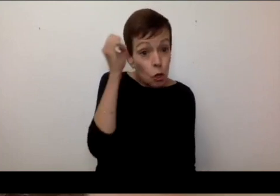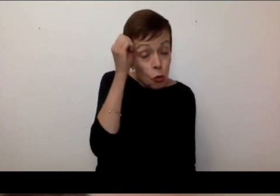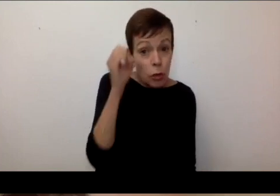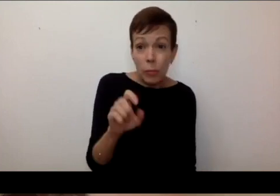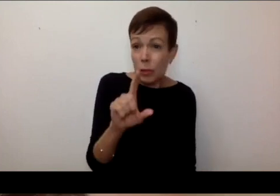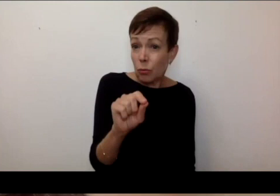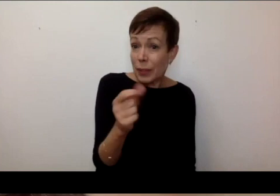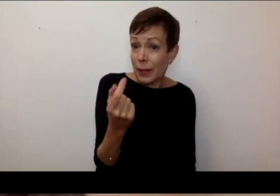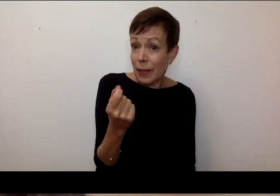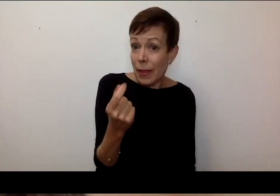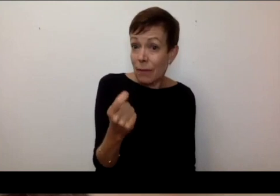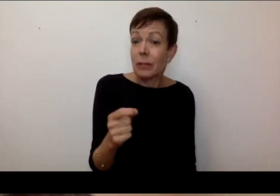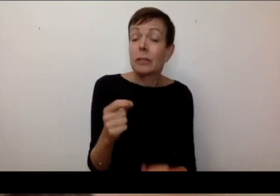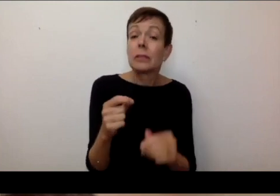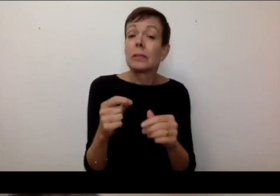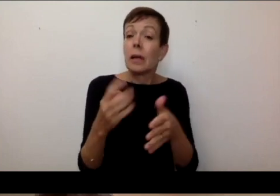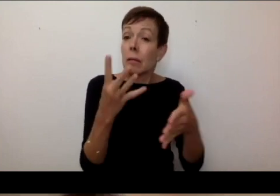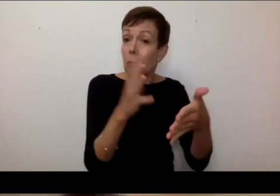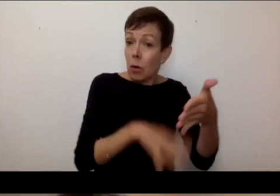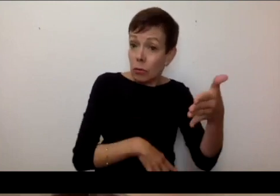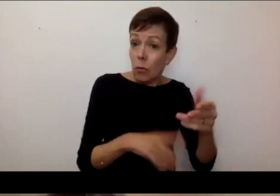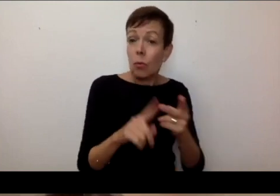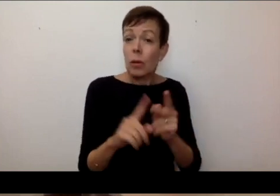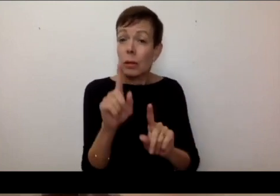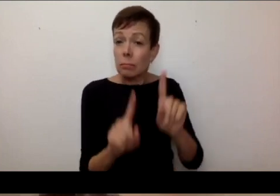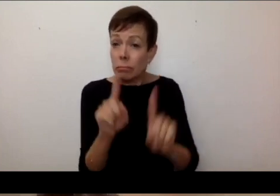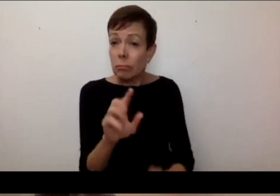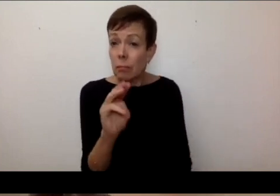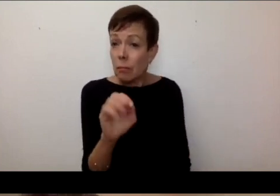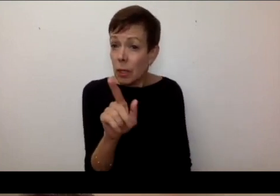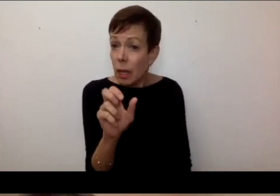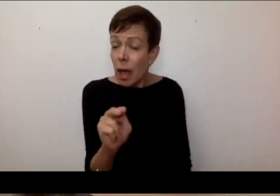years later in barcelona and milan over a hundred thousand demonstrators